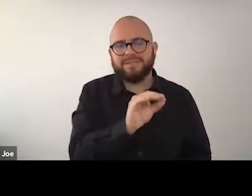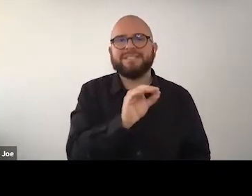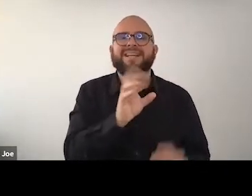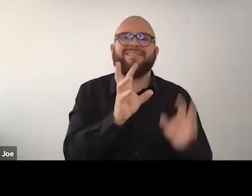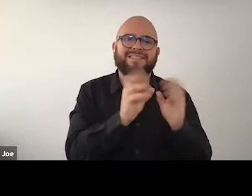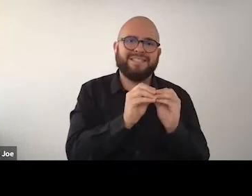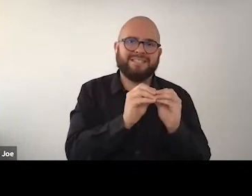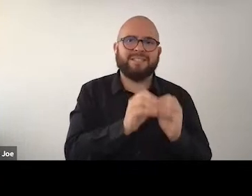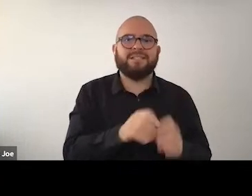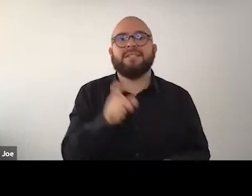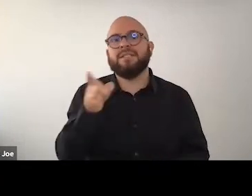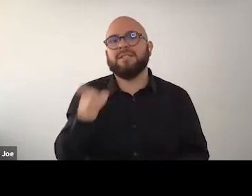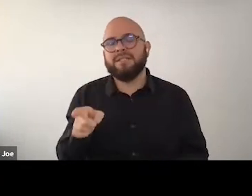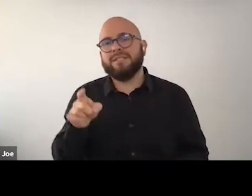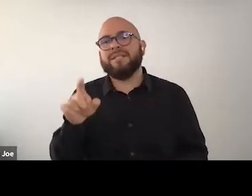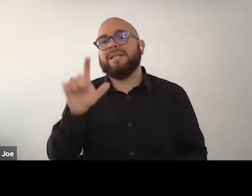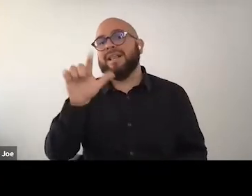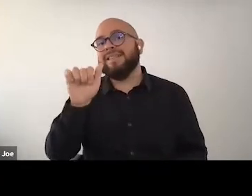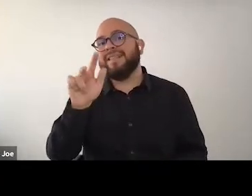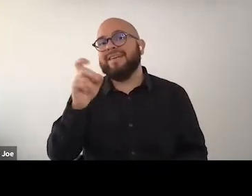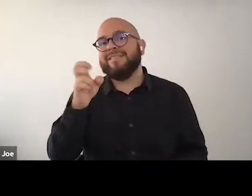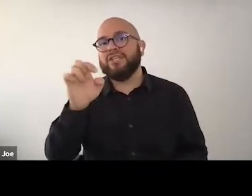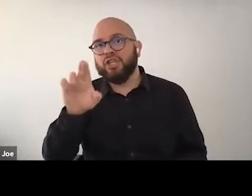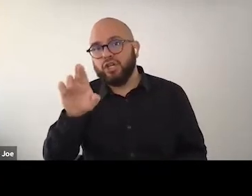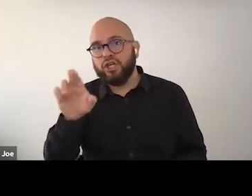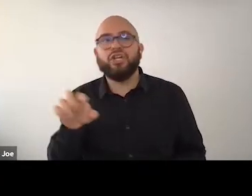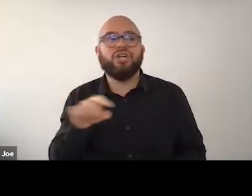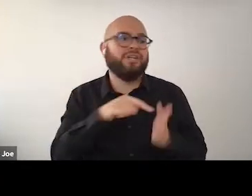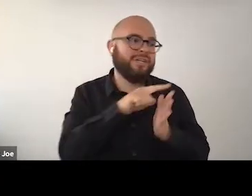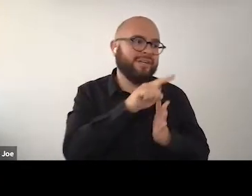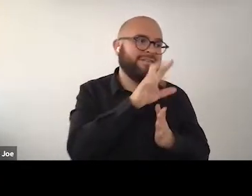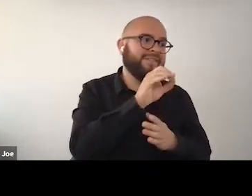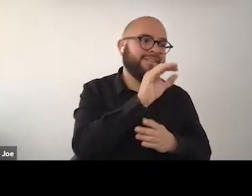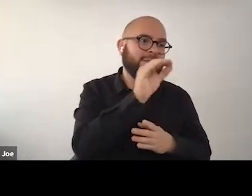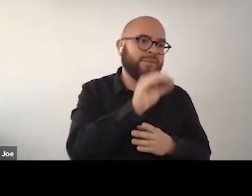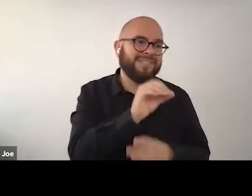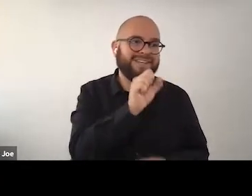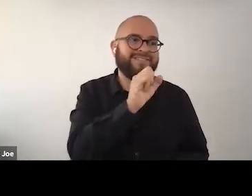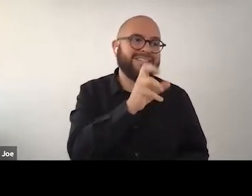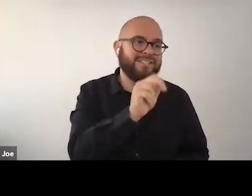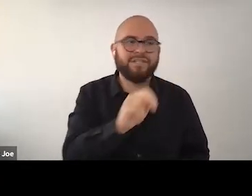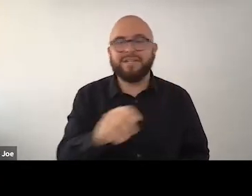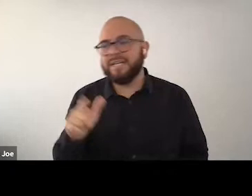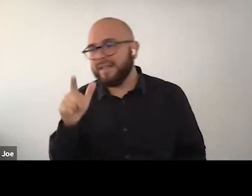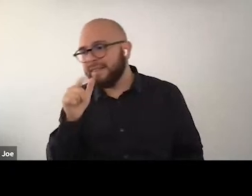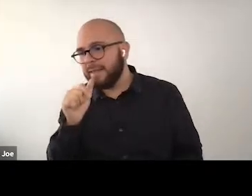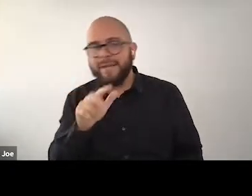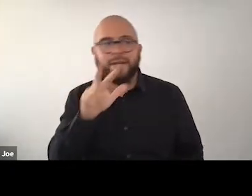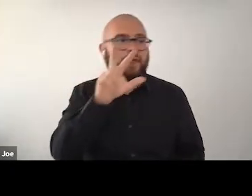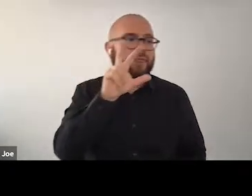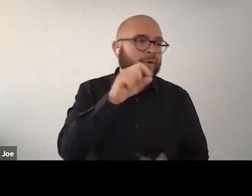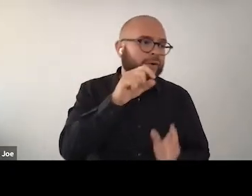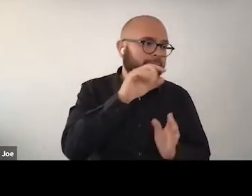For the use of the lavender, 50% of session, lemon, 30%, and each one after,